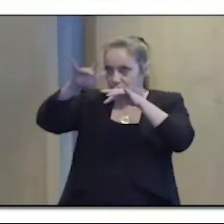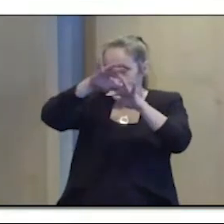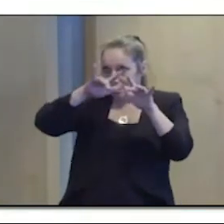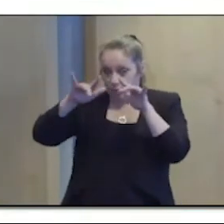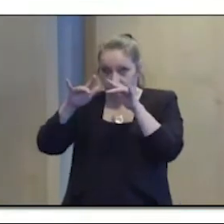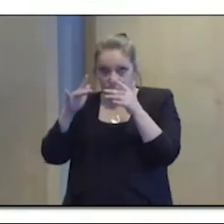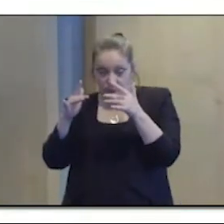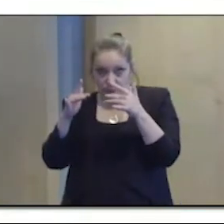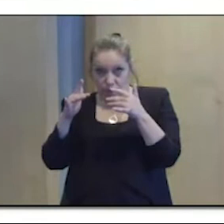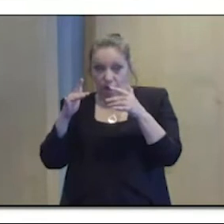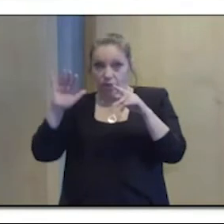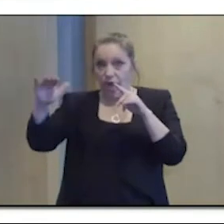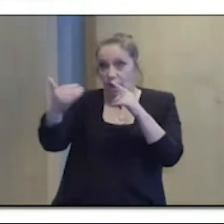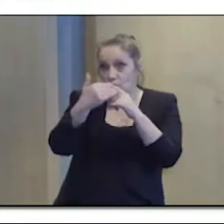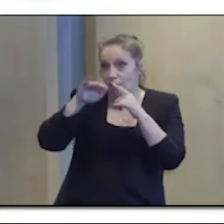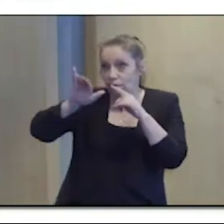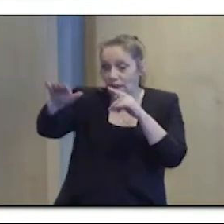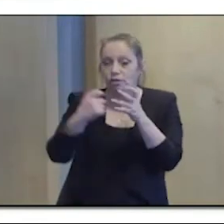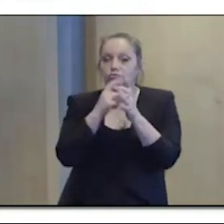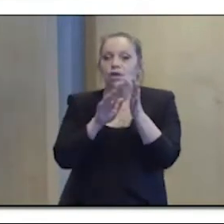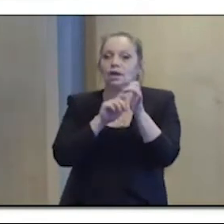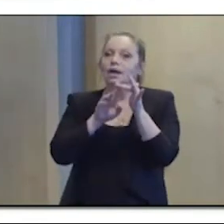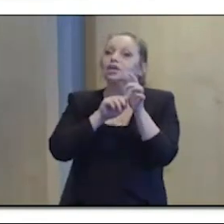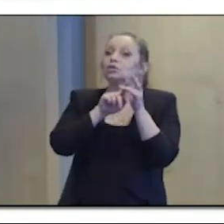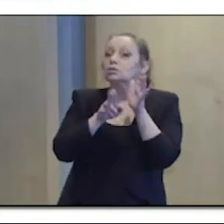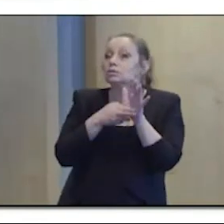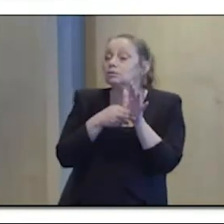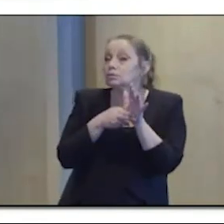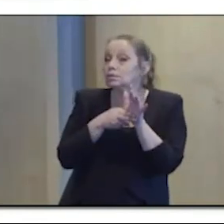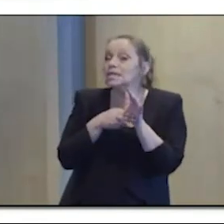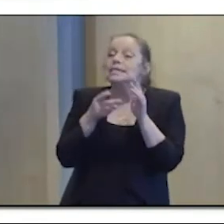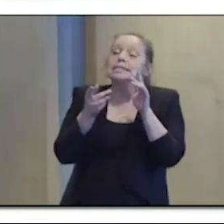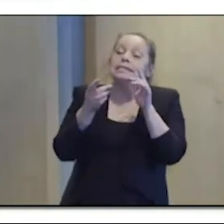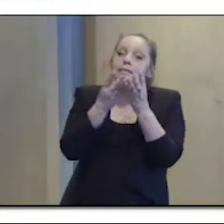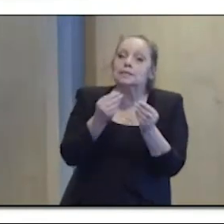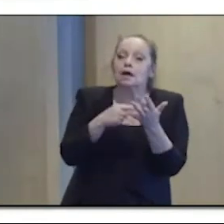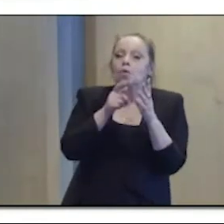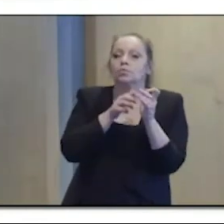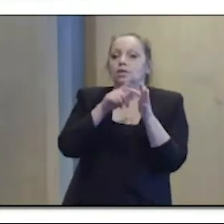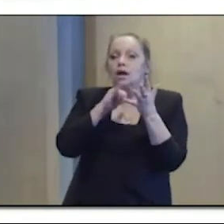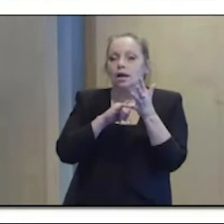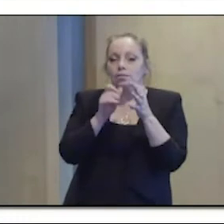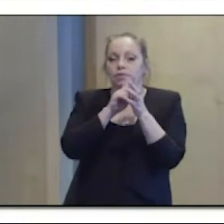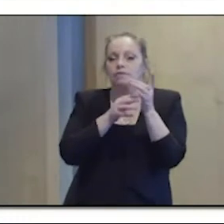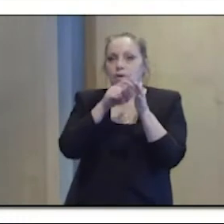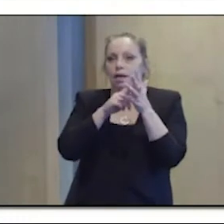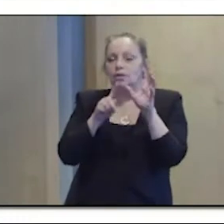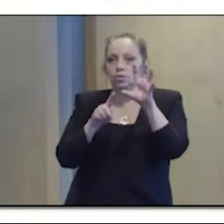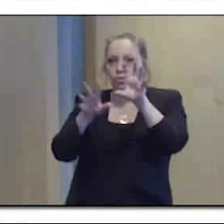they will reflect incoming radiation although some types of particles will absorb incoming radiation